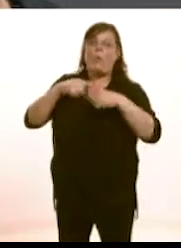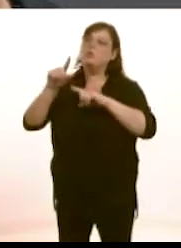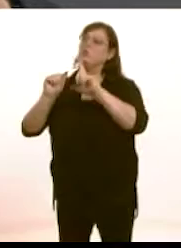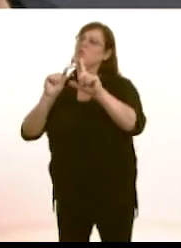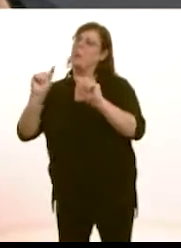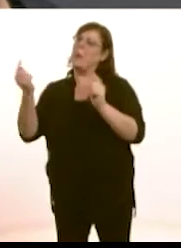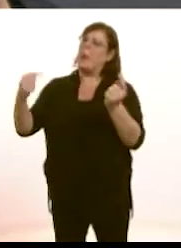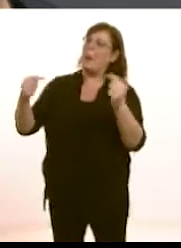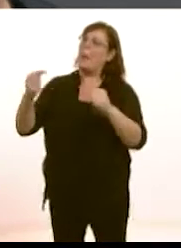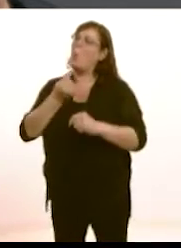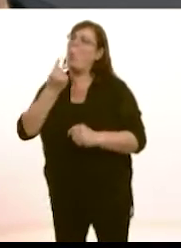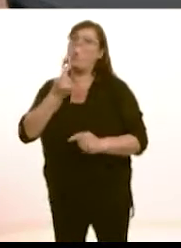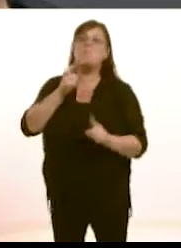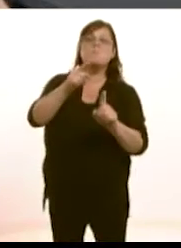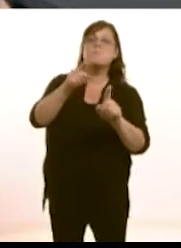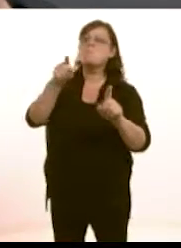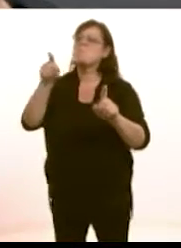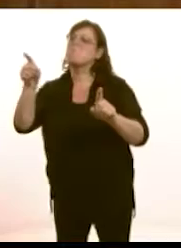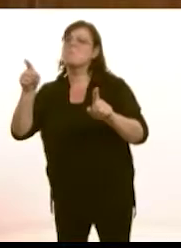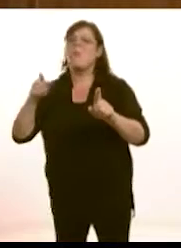And that is the essence of any sovereign nationís power.